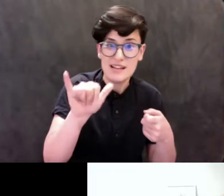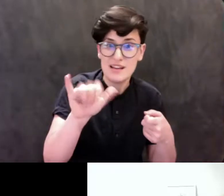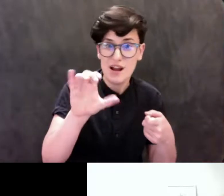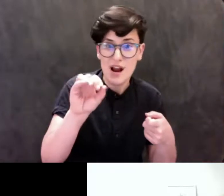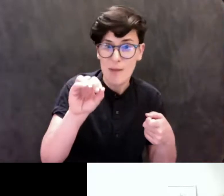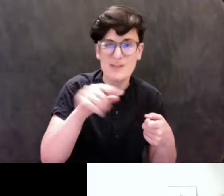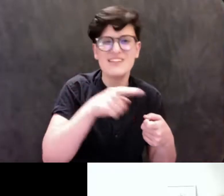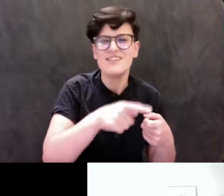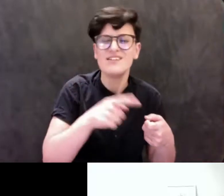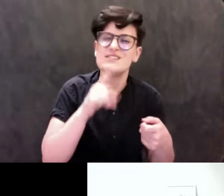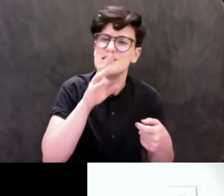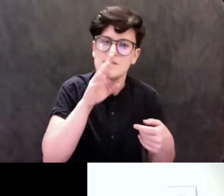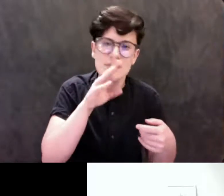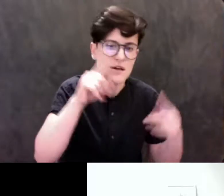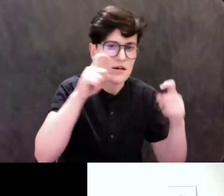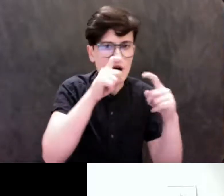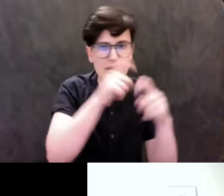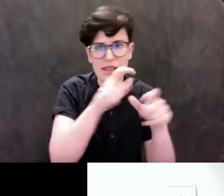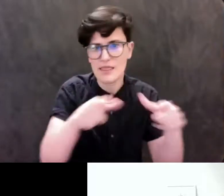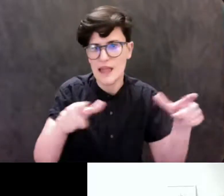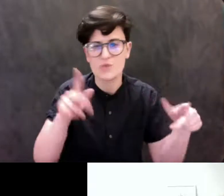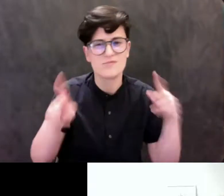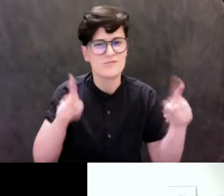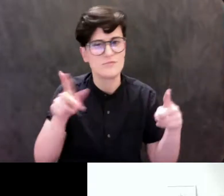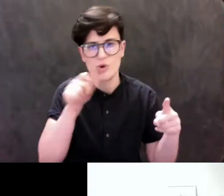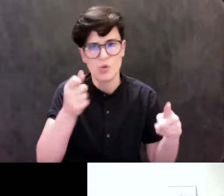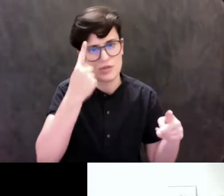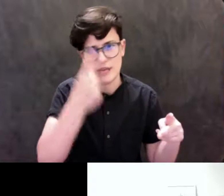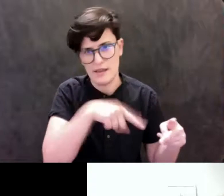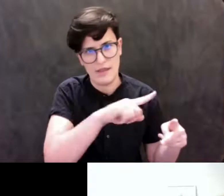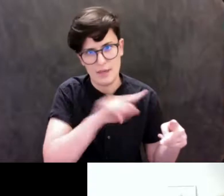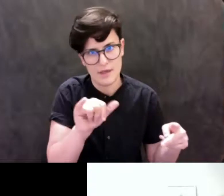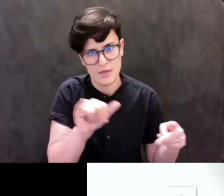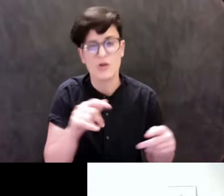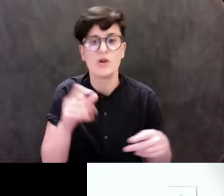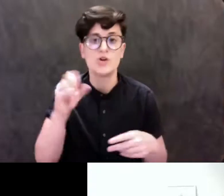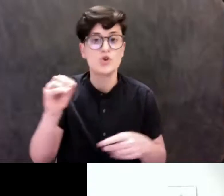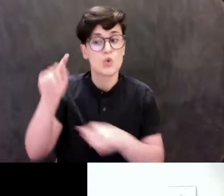So the traditional program is what is called new start.